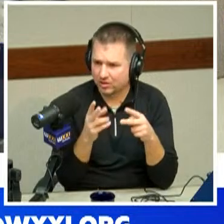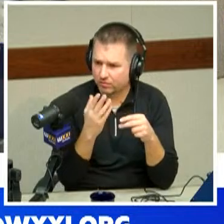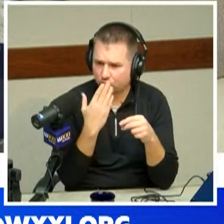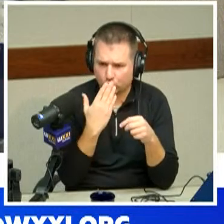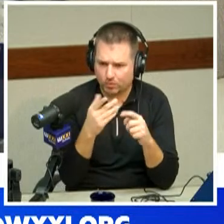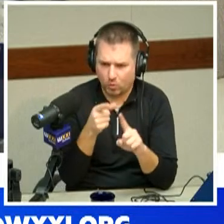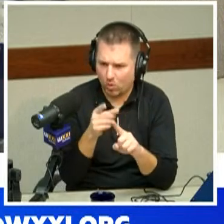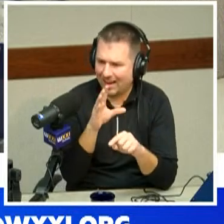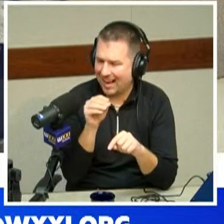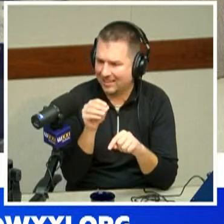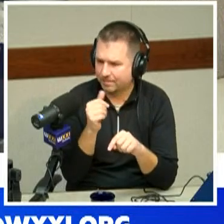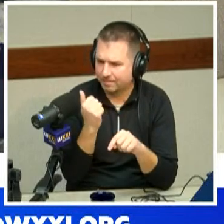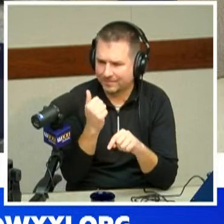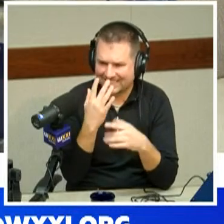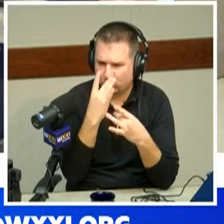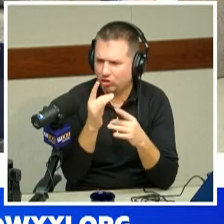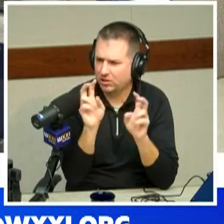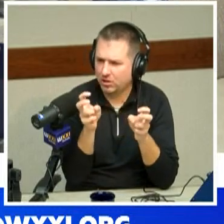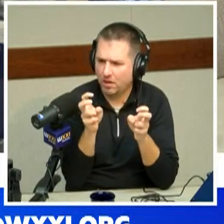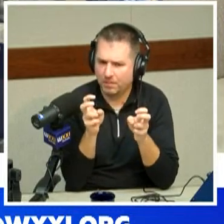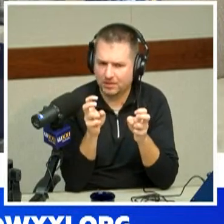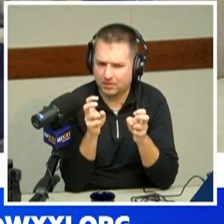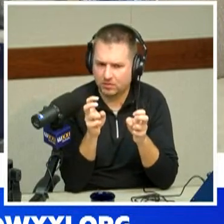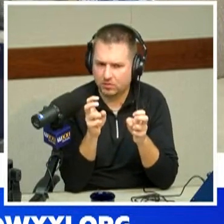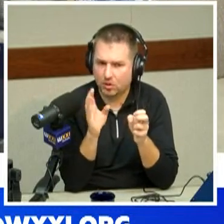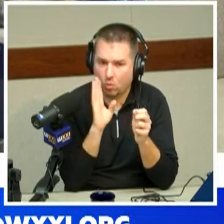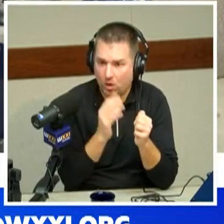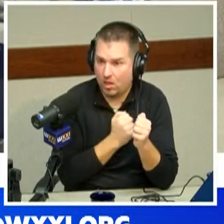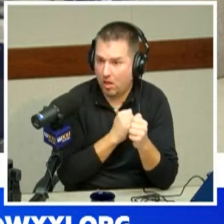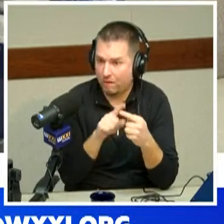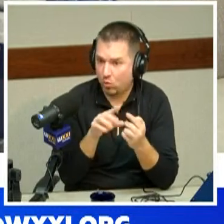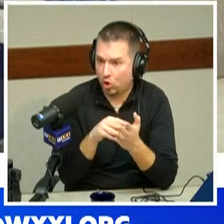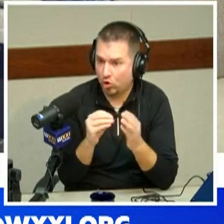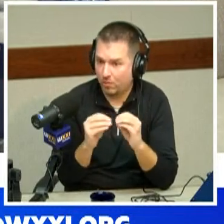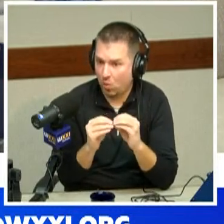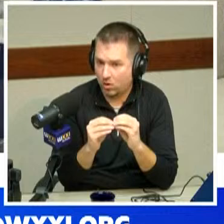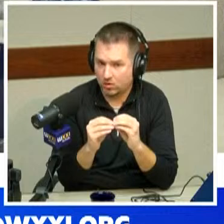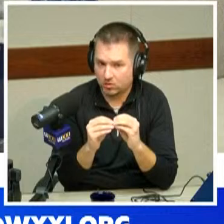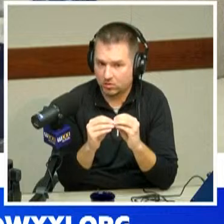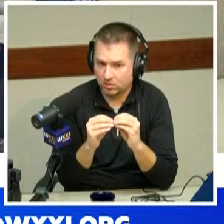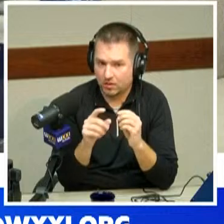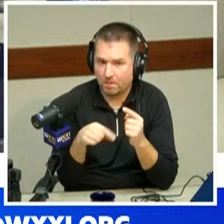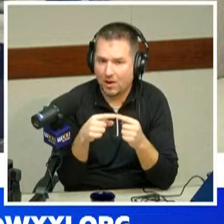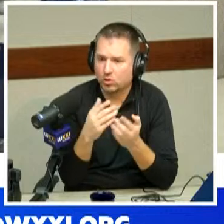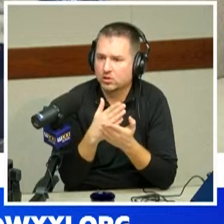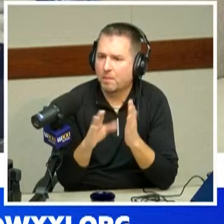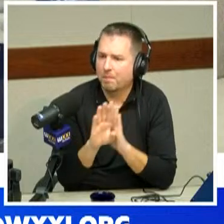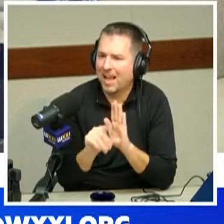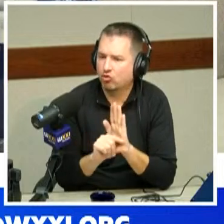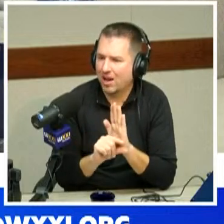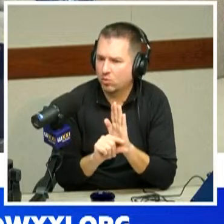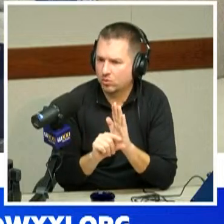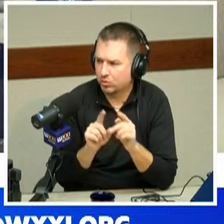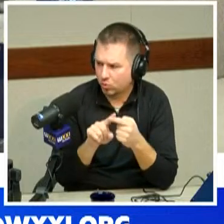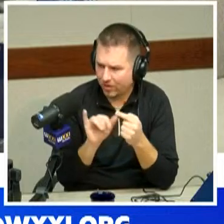topic and uh I would love to learn more about the you know some background and maybe that would help